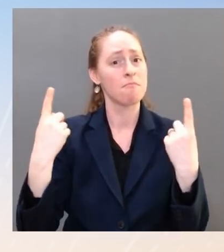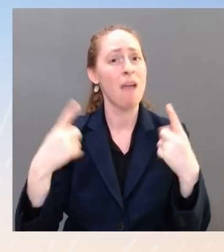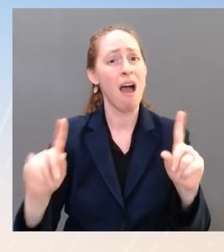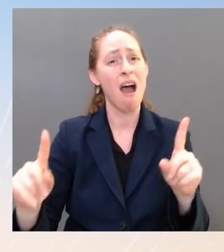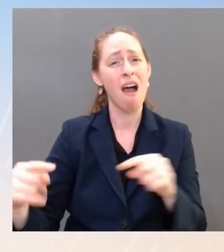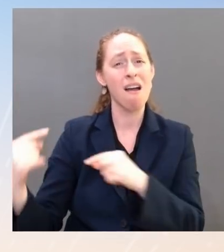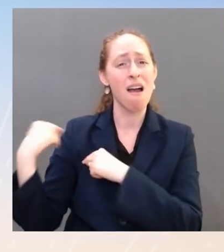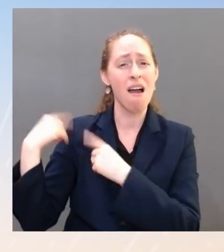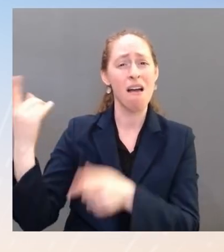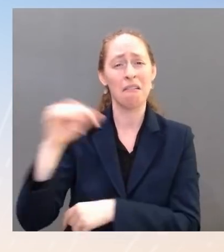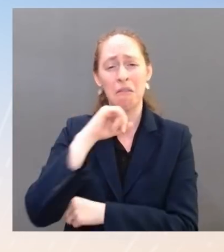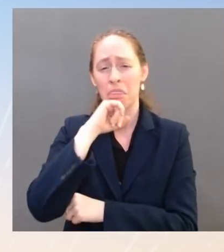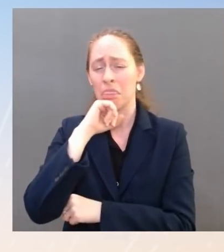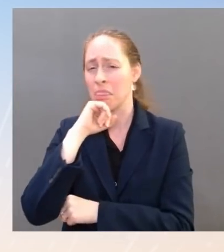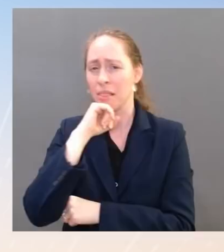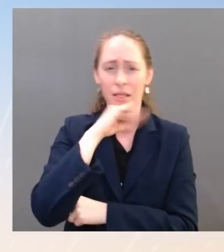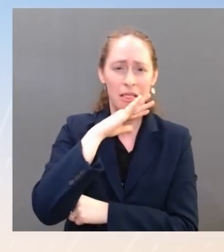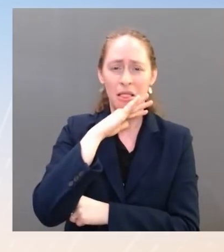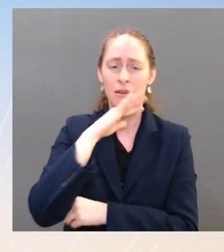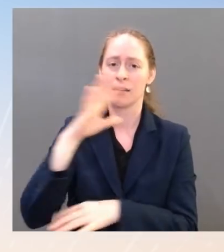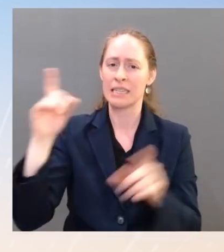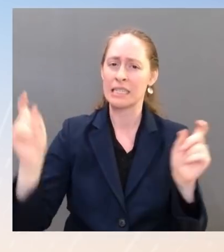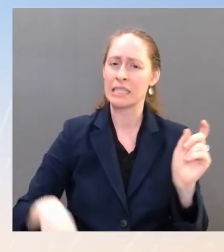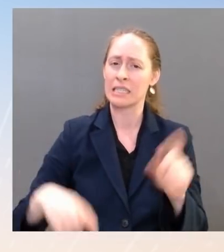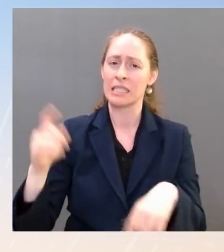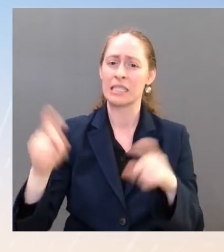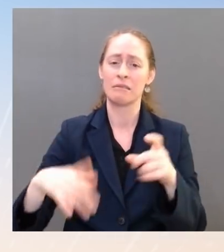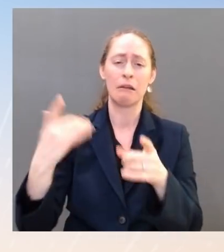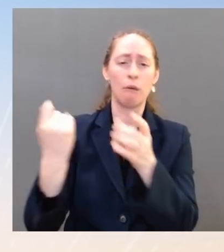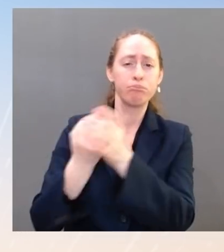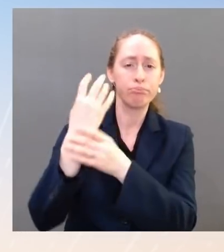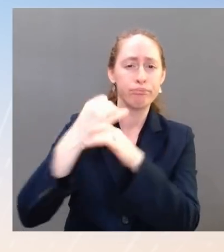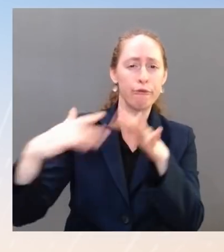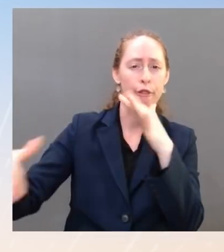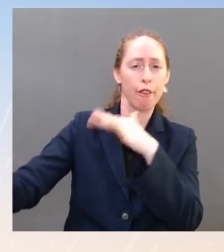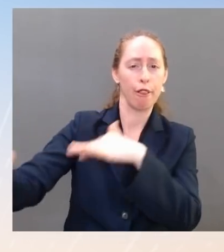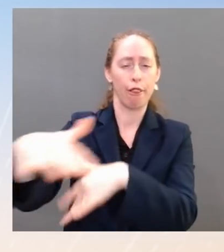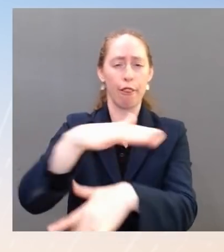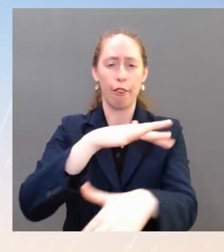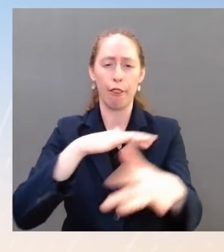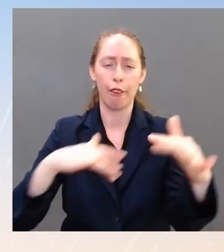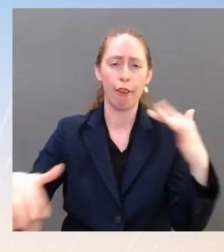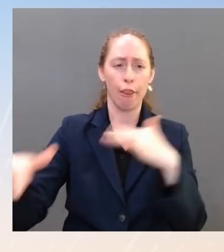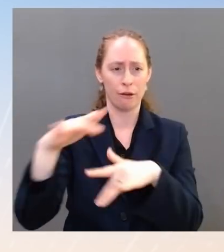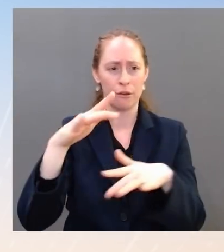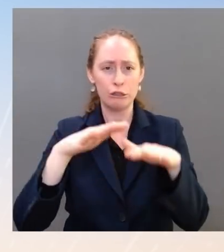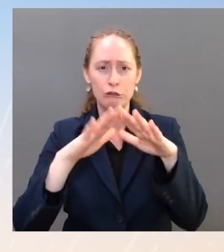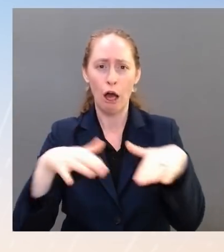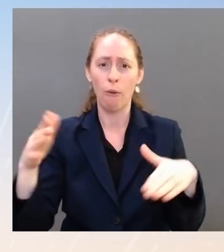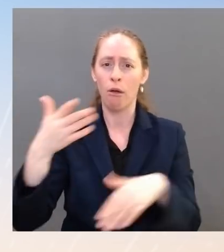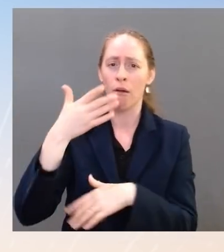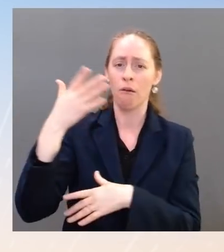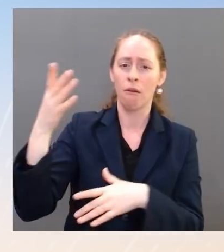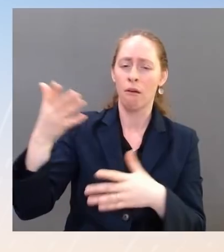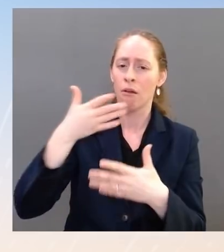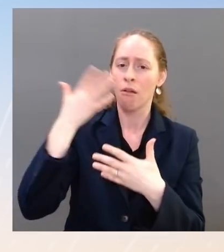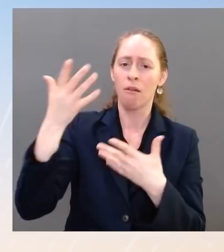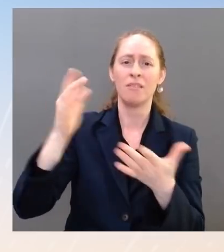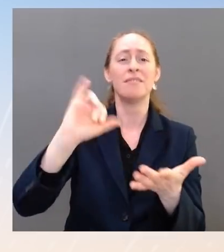to and from school every single day. You know, I've traveled the country and whether it's been talking with parents in Milwaukee whose children have been laid,